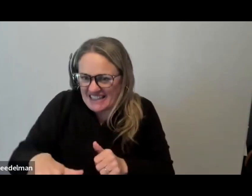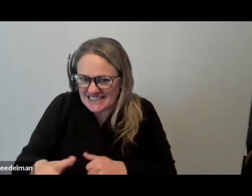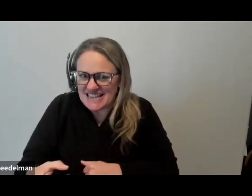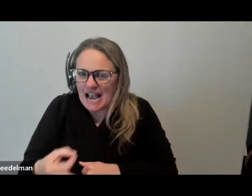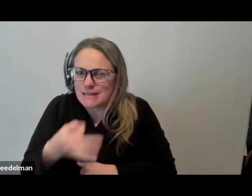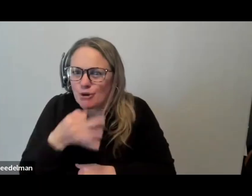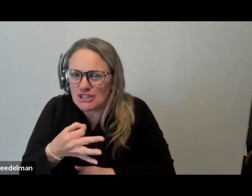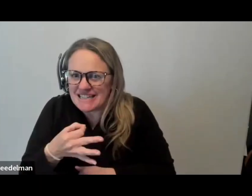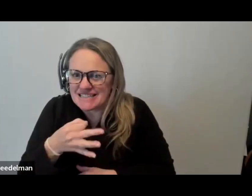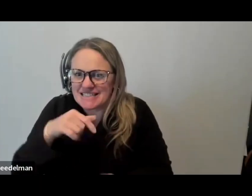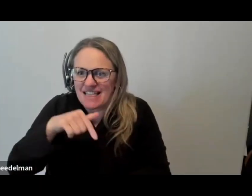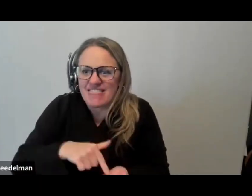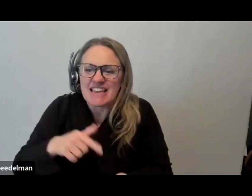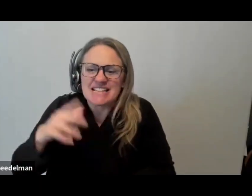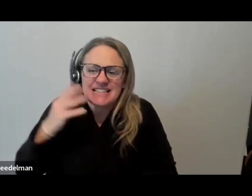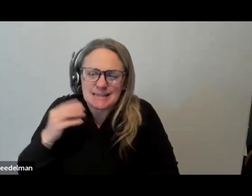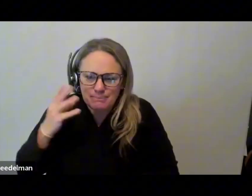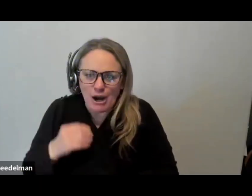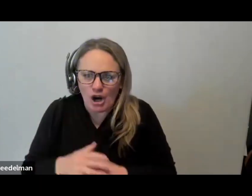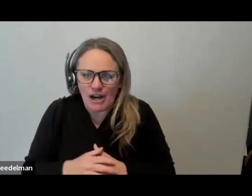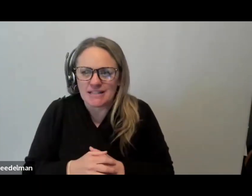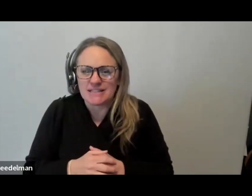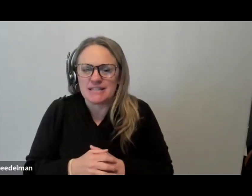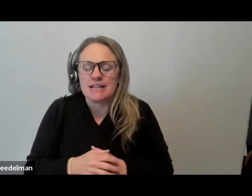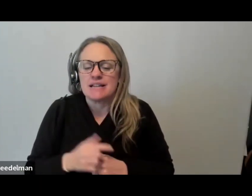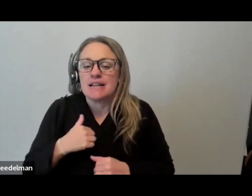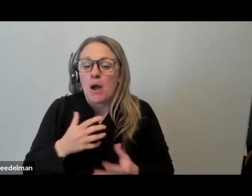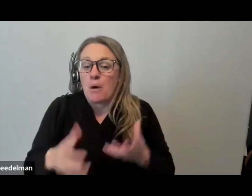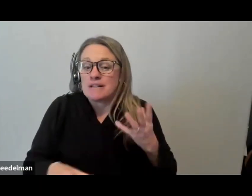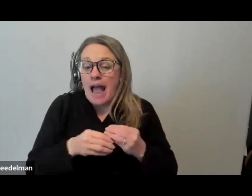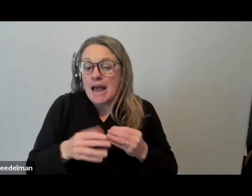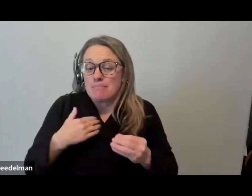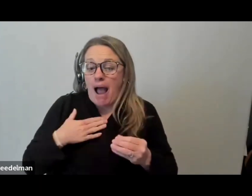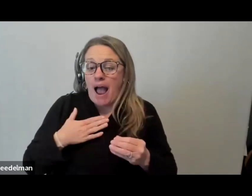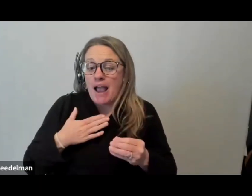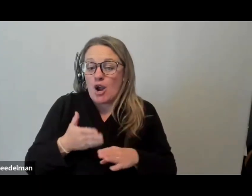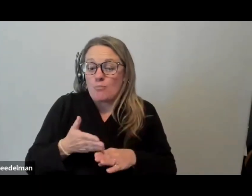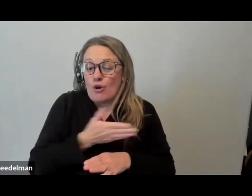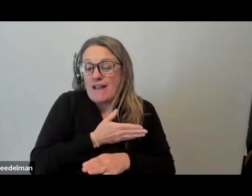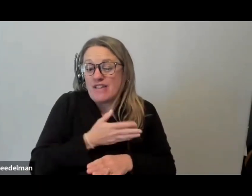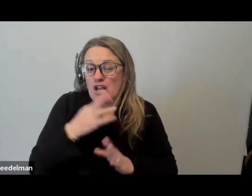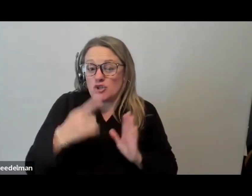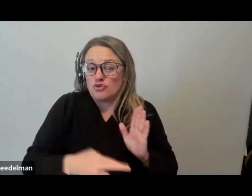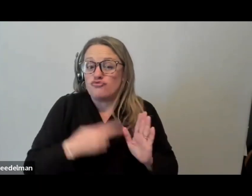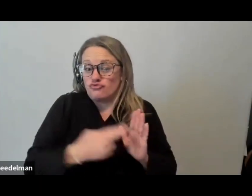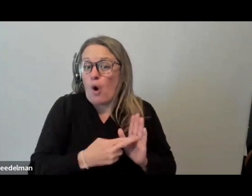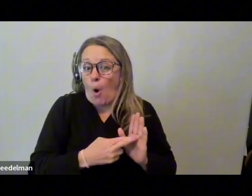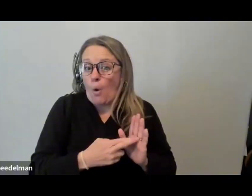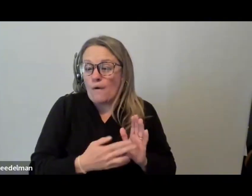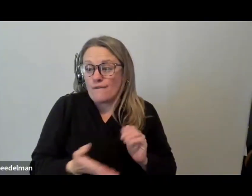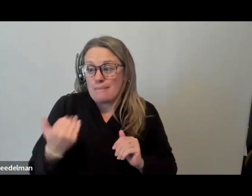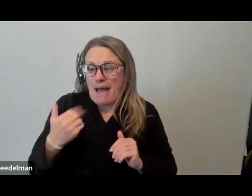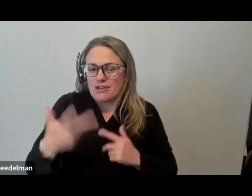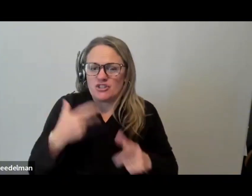A a context that I've had is that my previous role in that I was in for the last three years was primarily doing